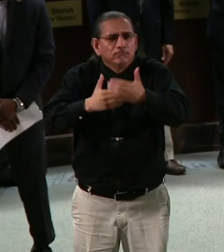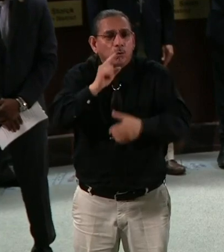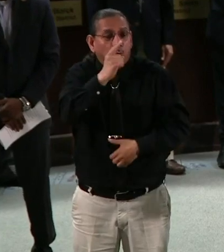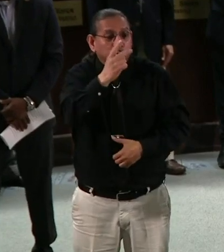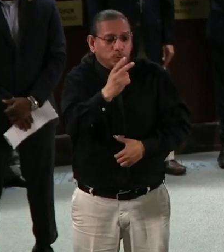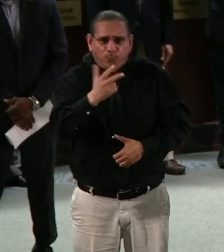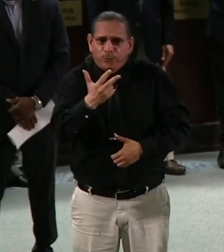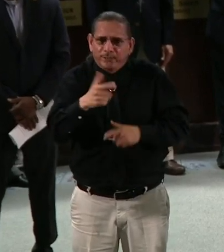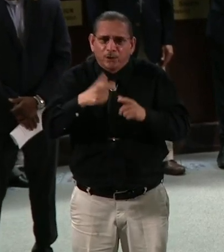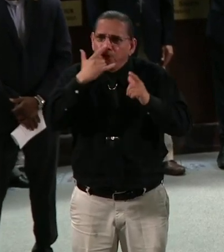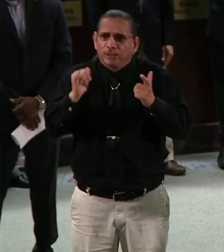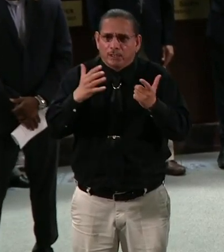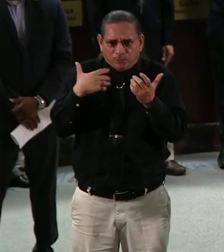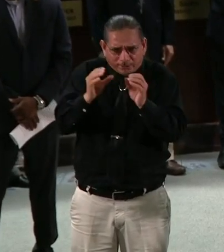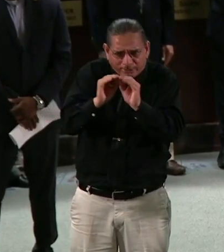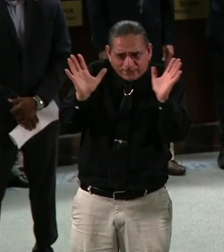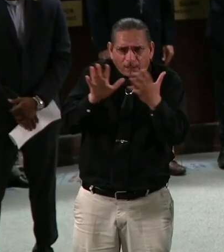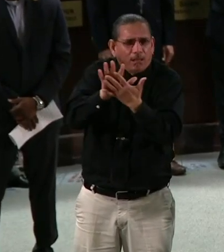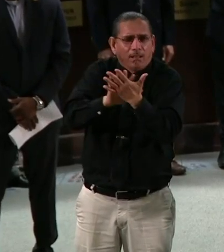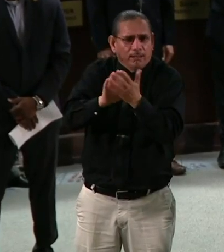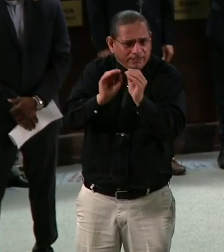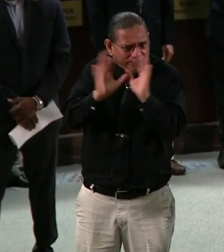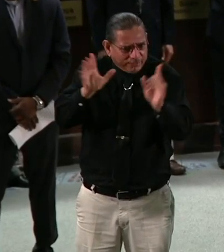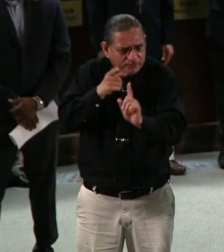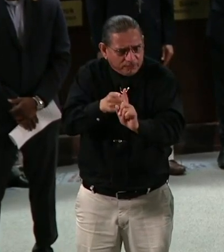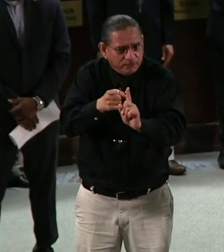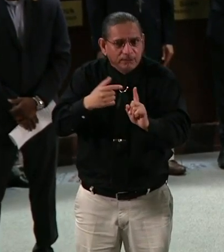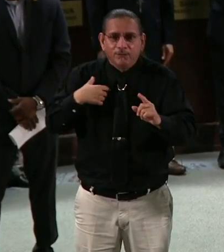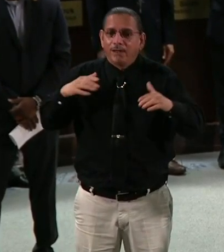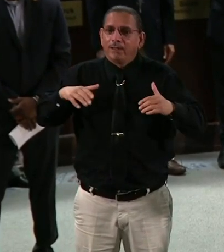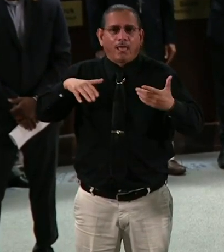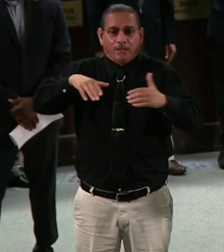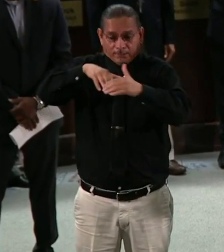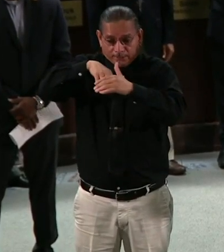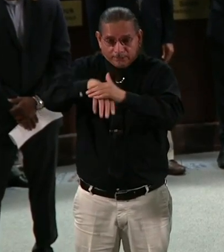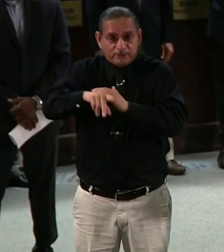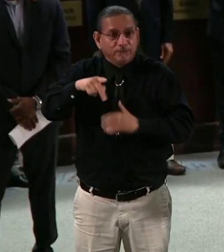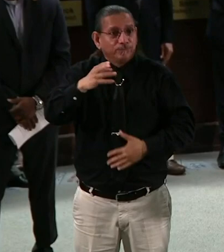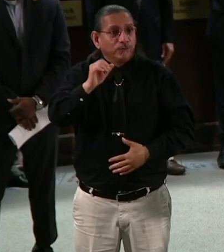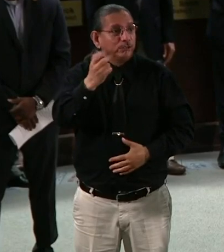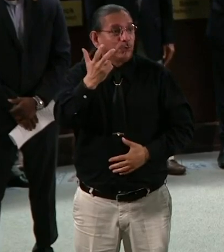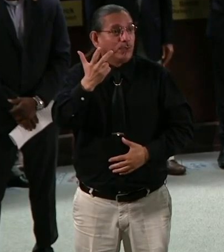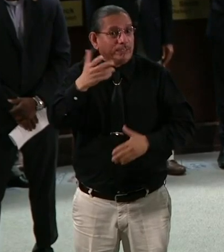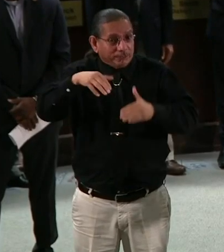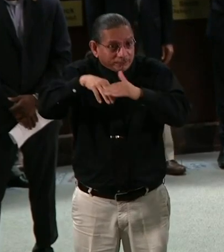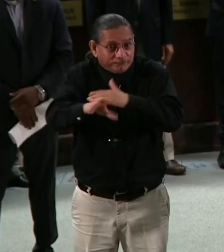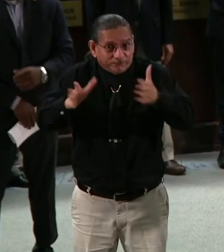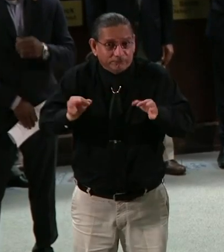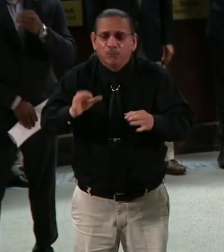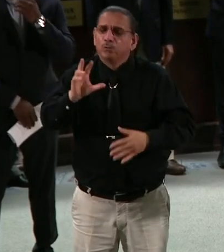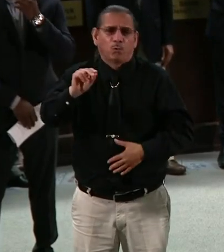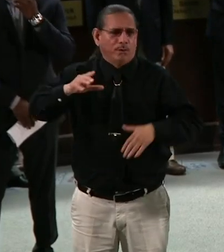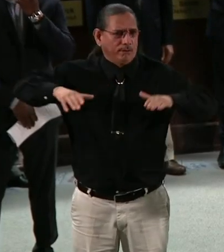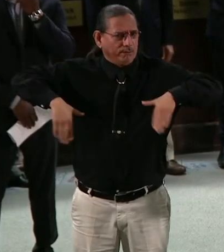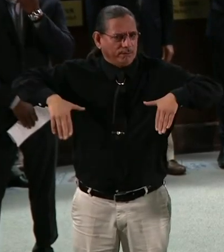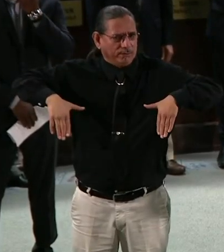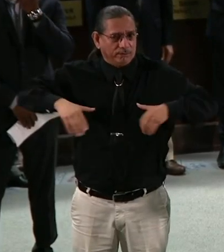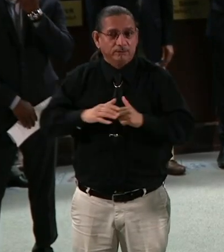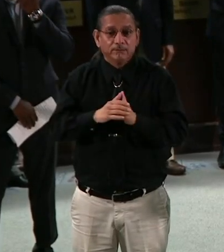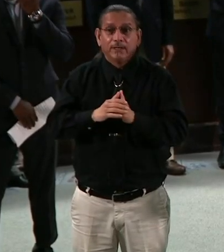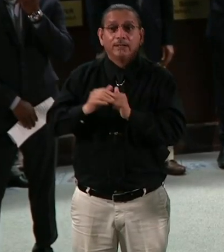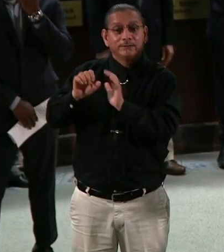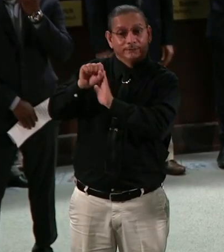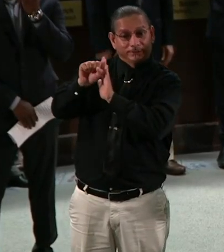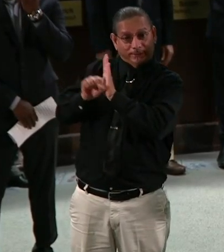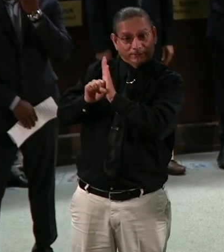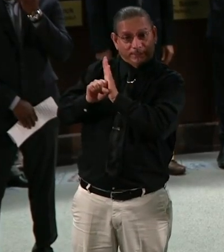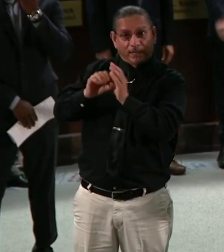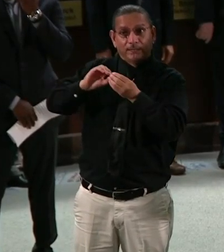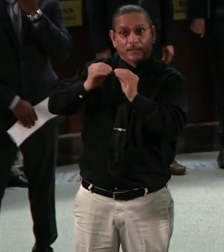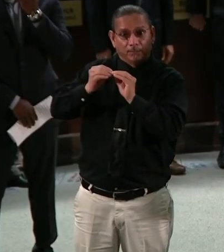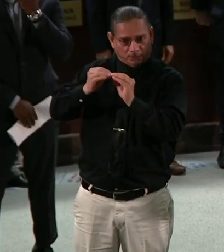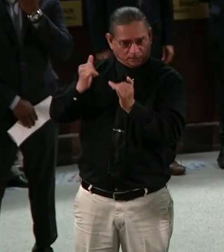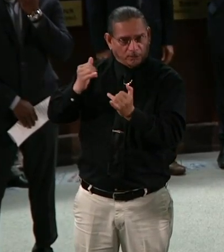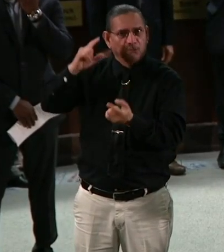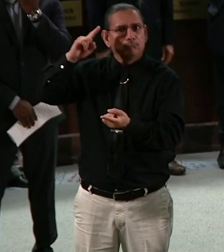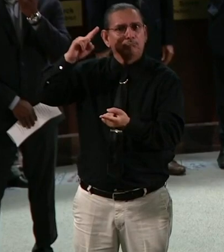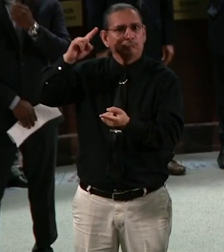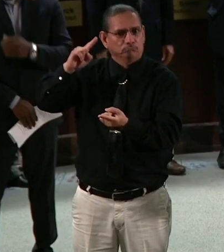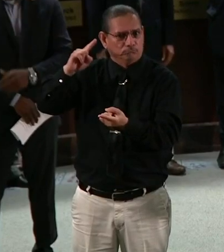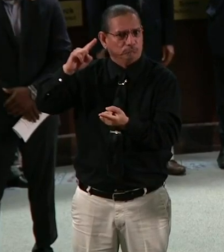ABOUT WHAT HE'S THREE WILL LOOK